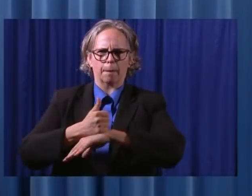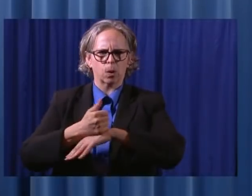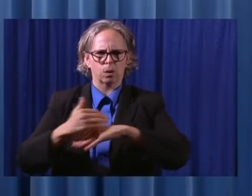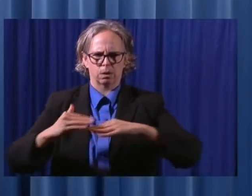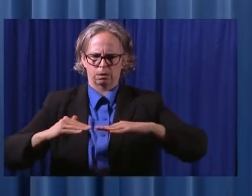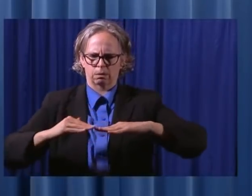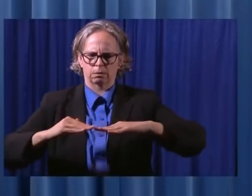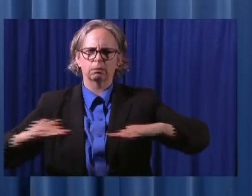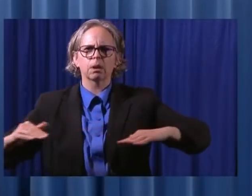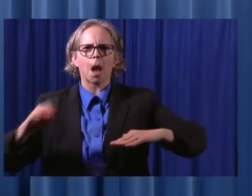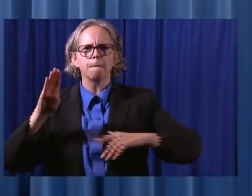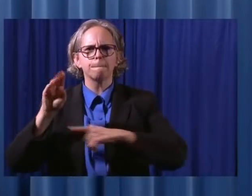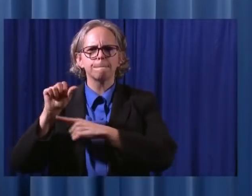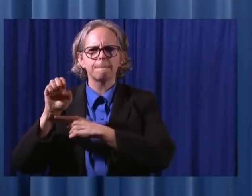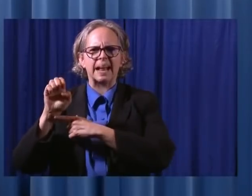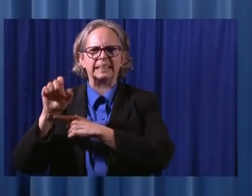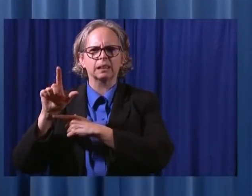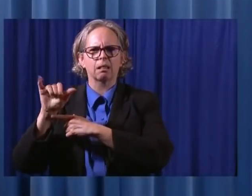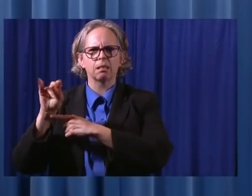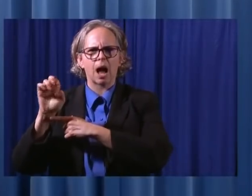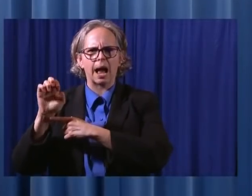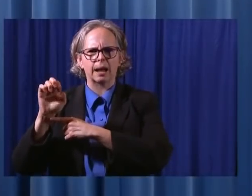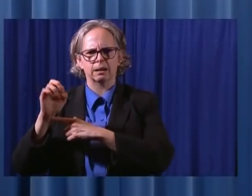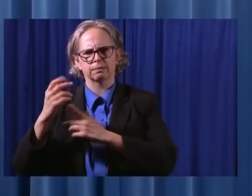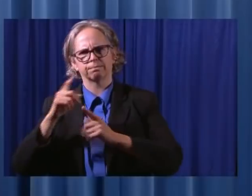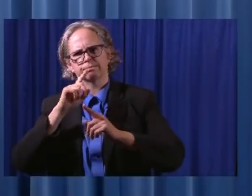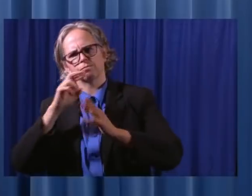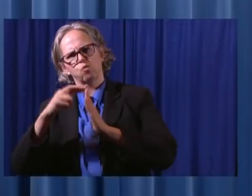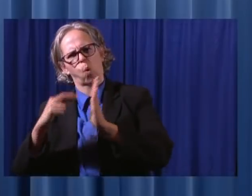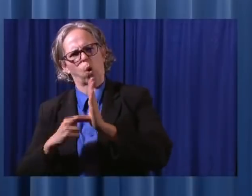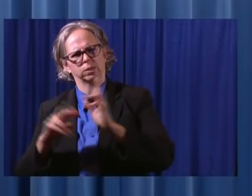DEFINE ORDERS. THE ORDERS THAT WE HAD ISSUED